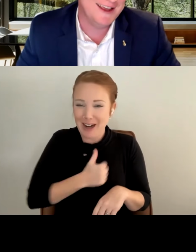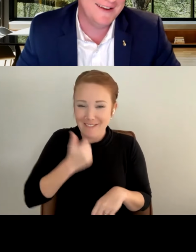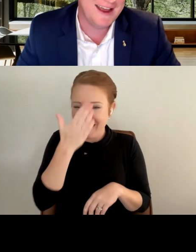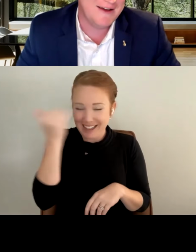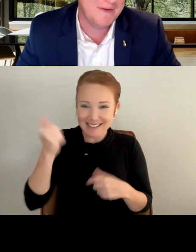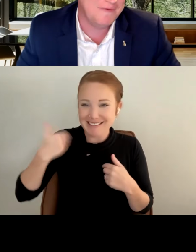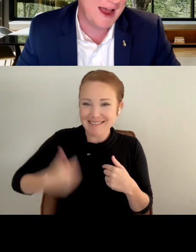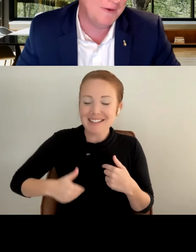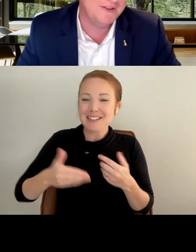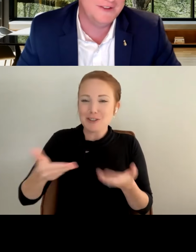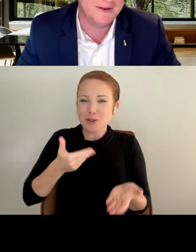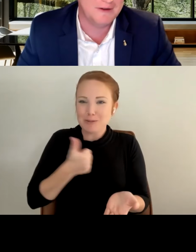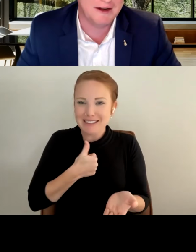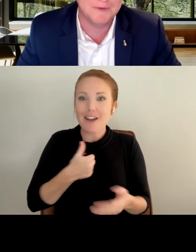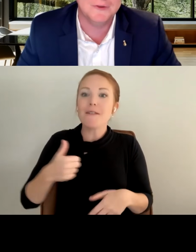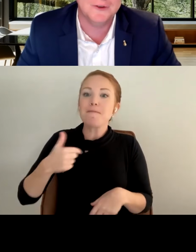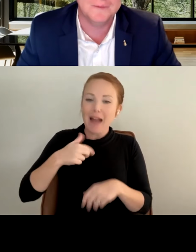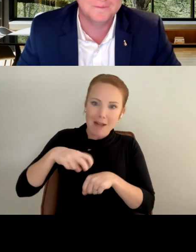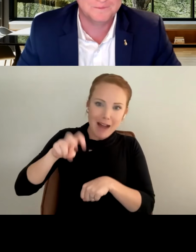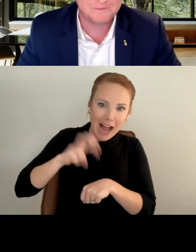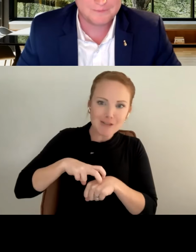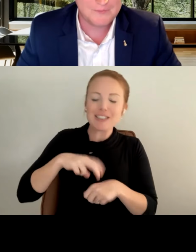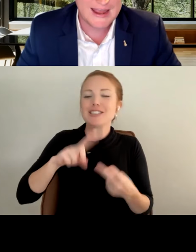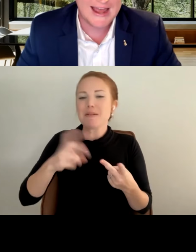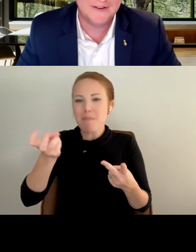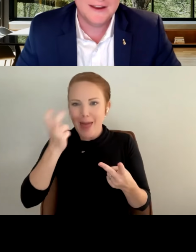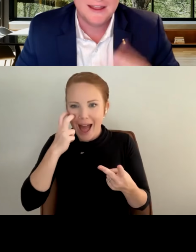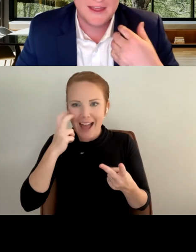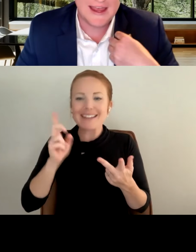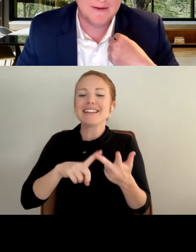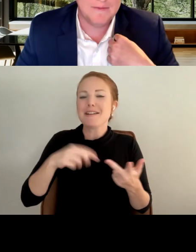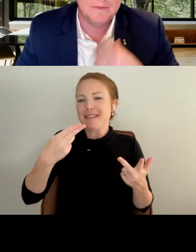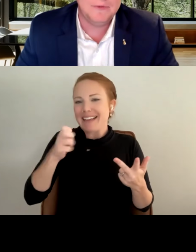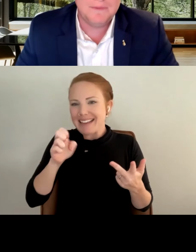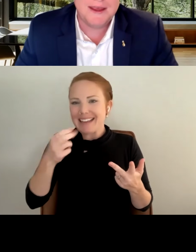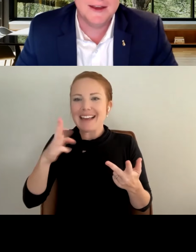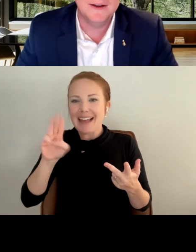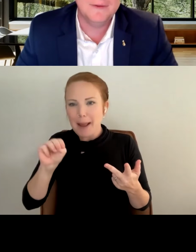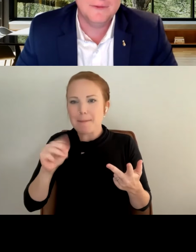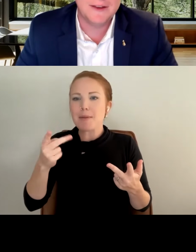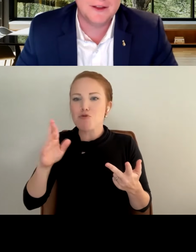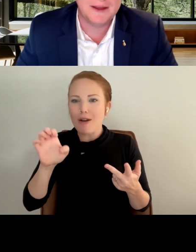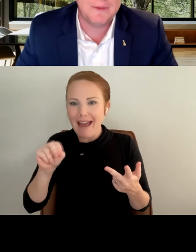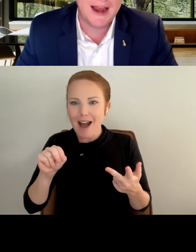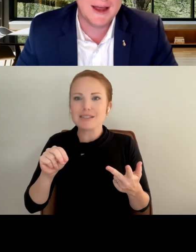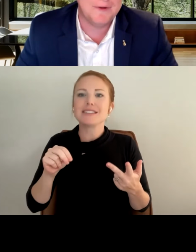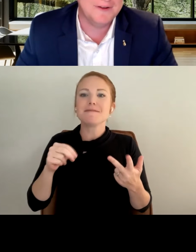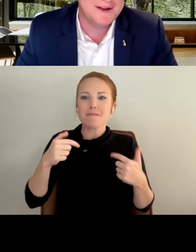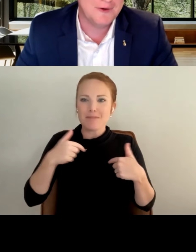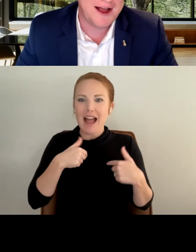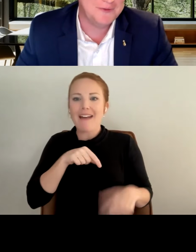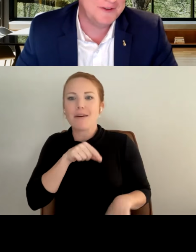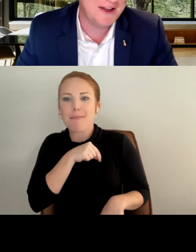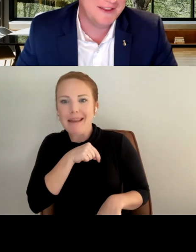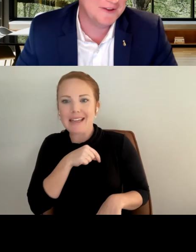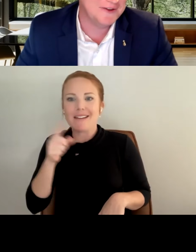and I'm Irish descent wearing a blue suit and a pin that is of a pineapple for hospitality - the